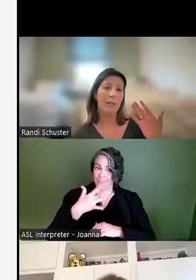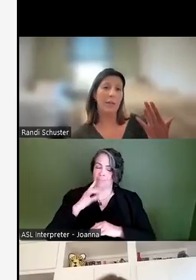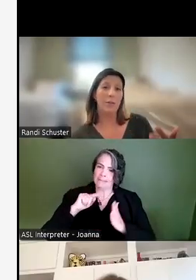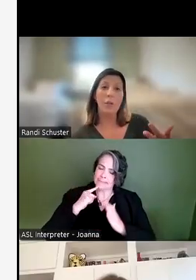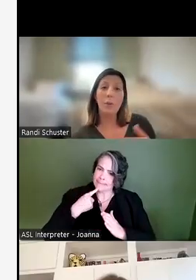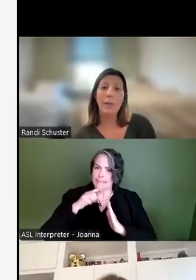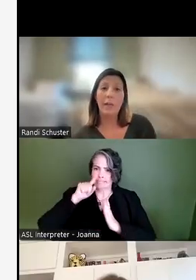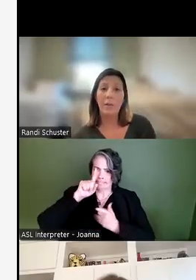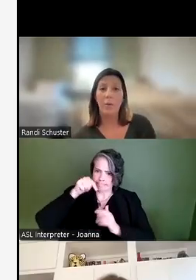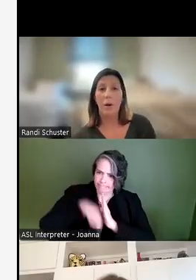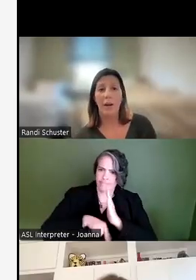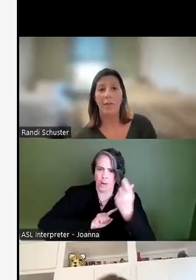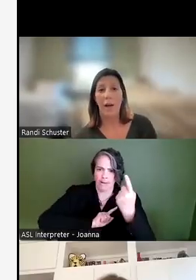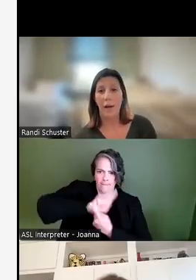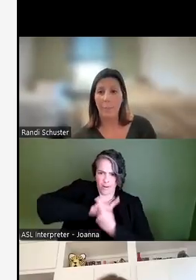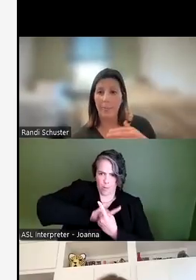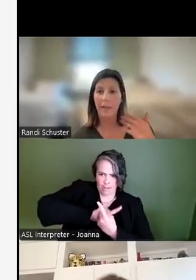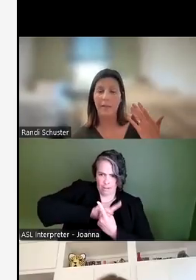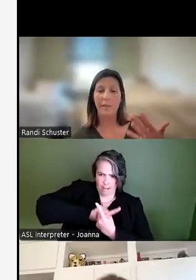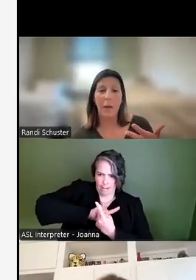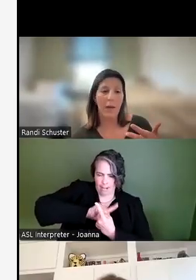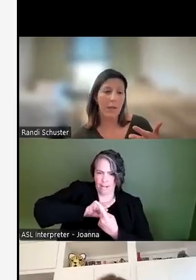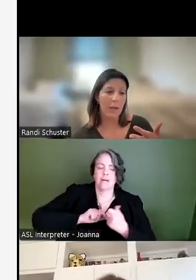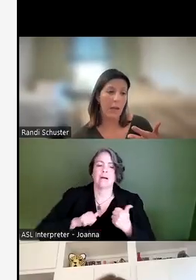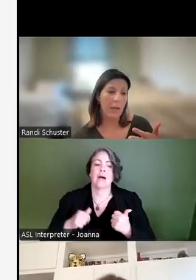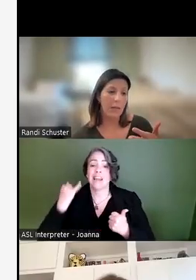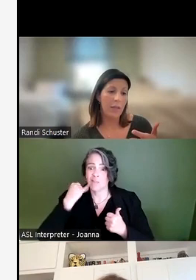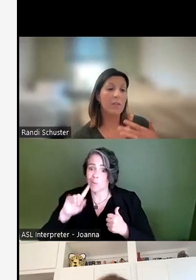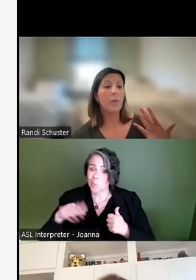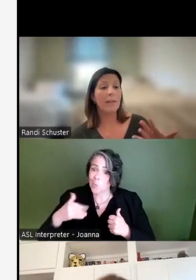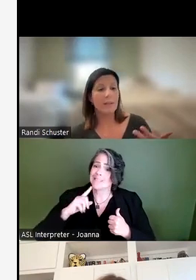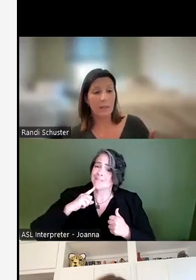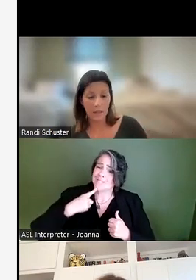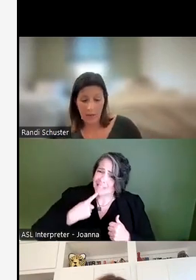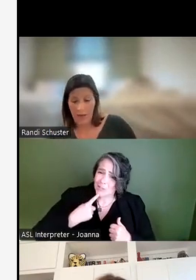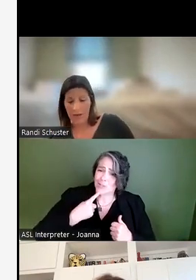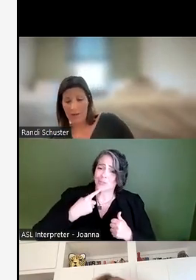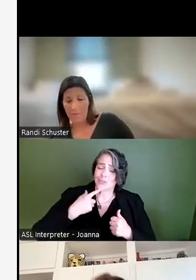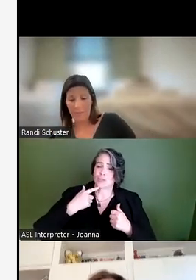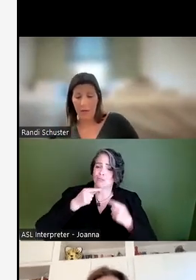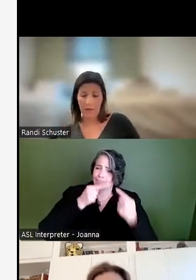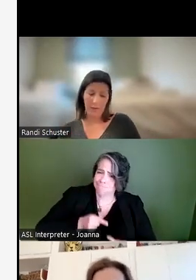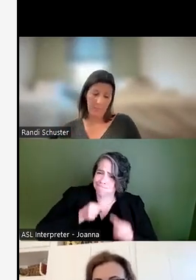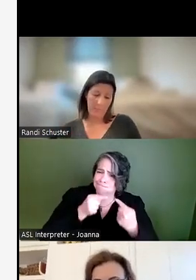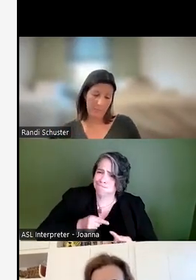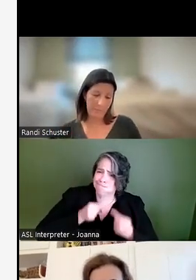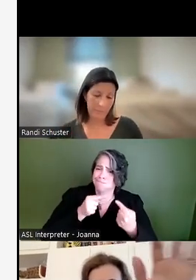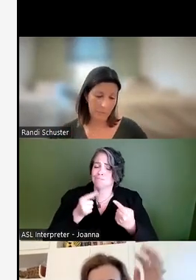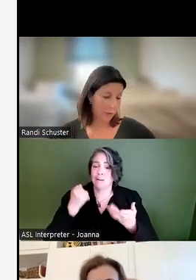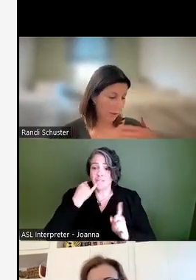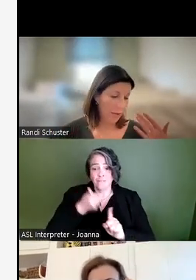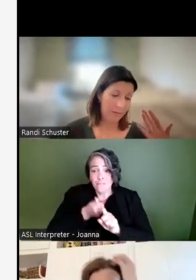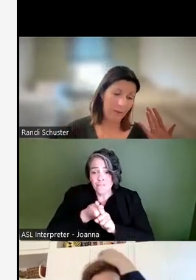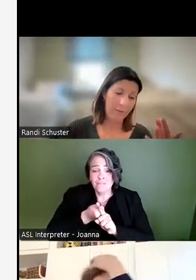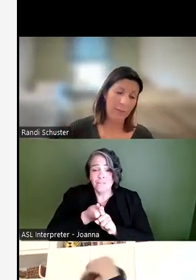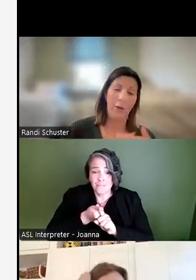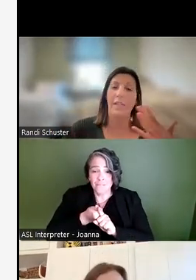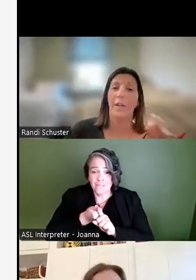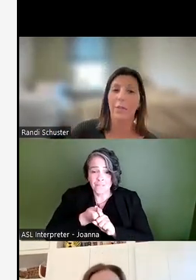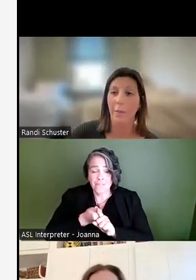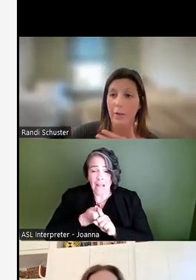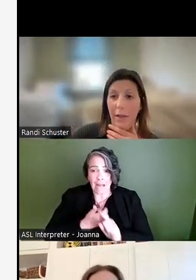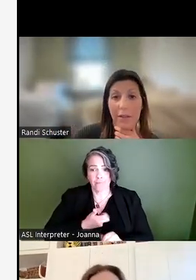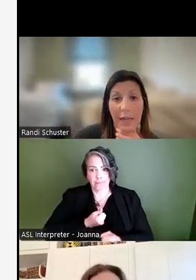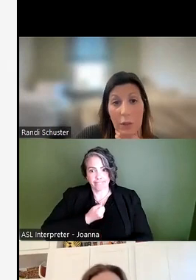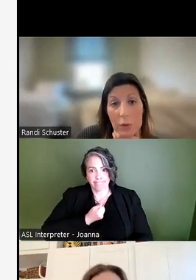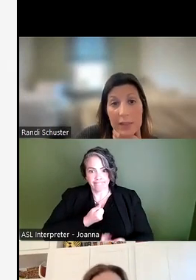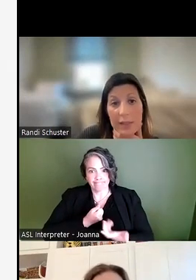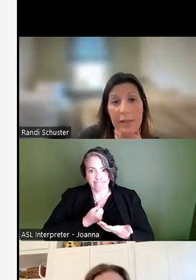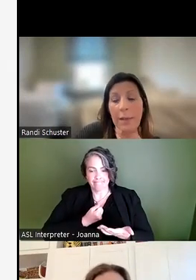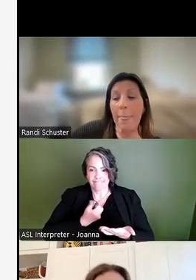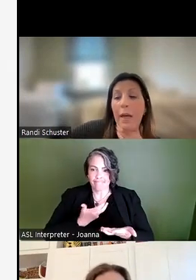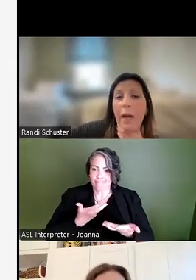clinical acuity or have expressed, you know, meet criteria for a mental health diagnosis.